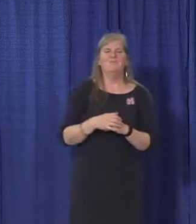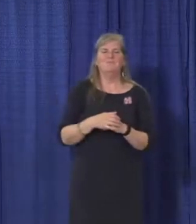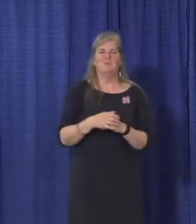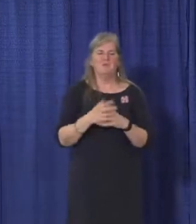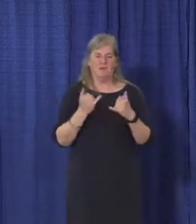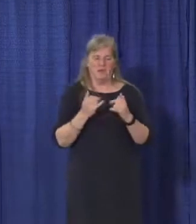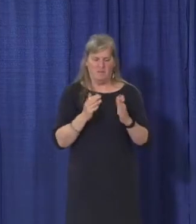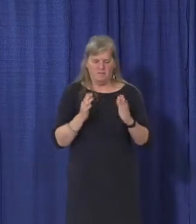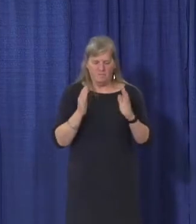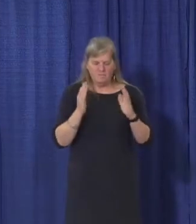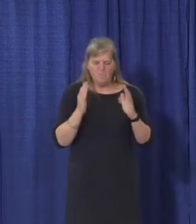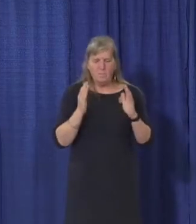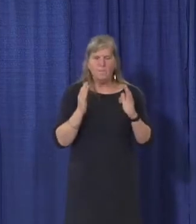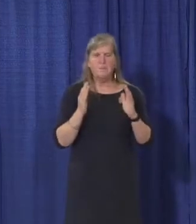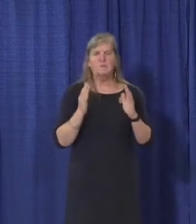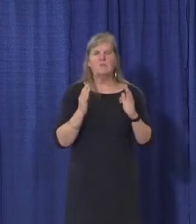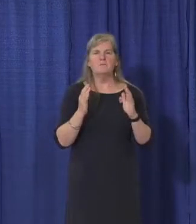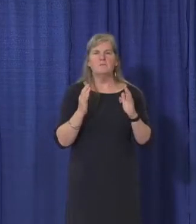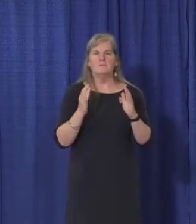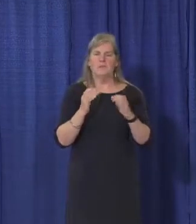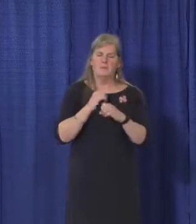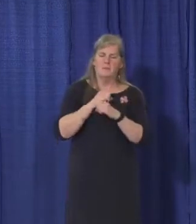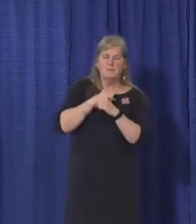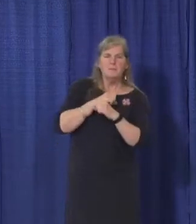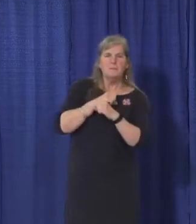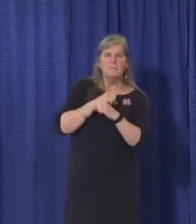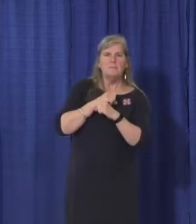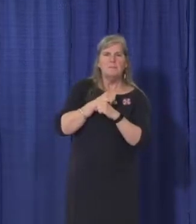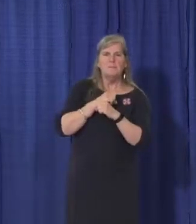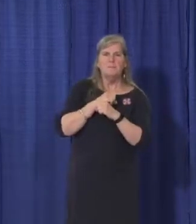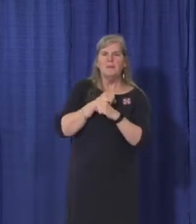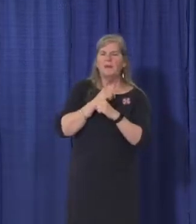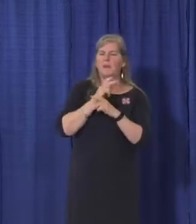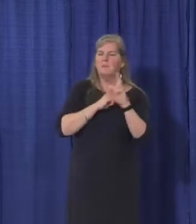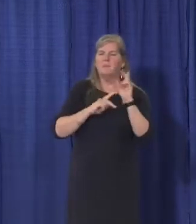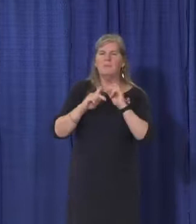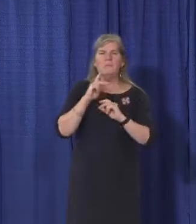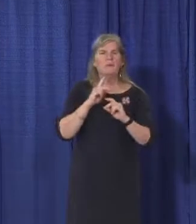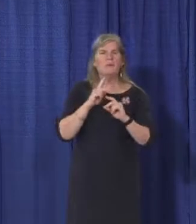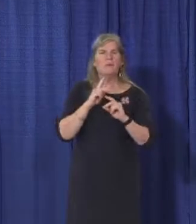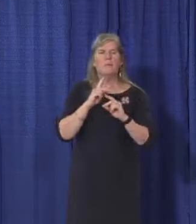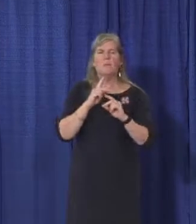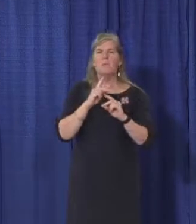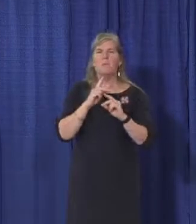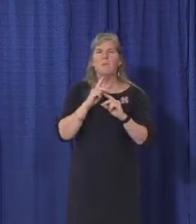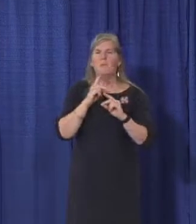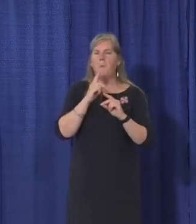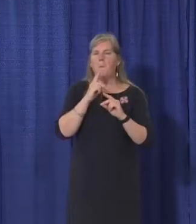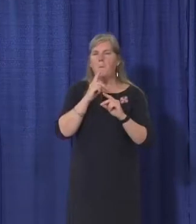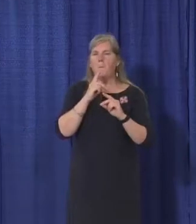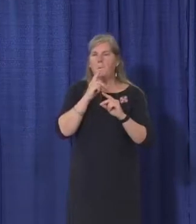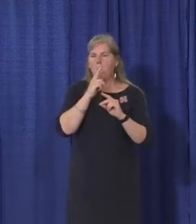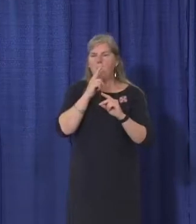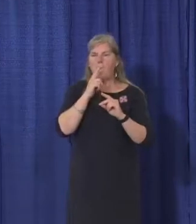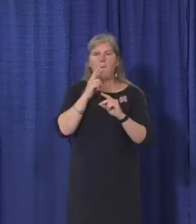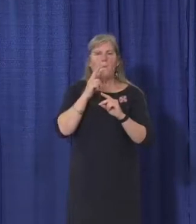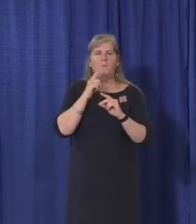doing everything we can to protract the vulnerable who are now essentially the people who